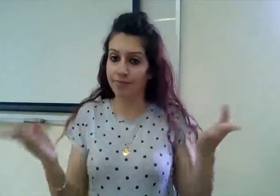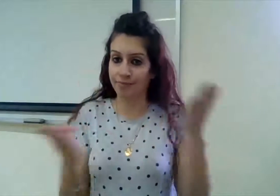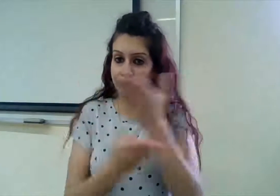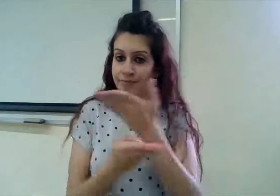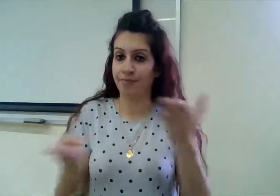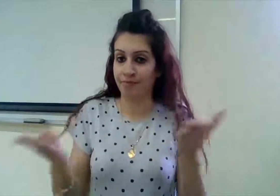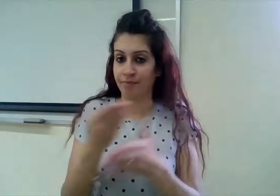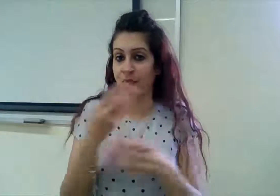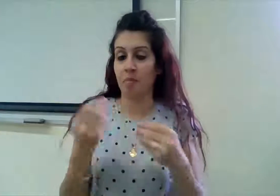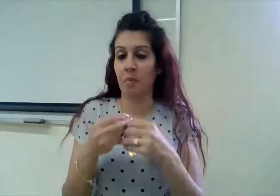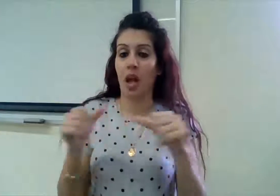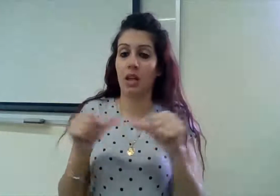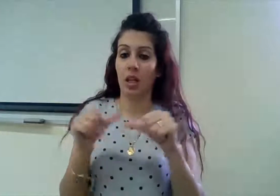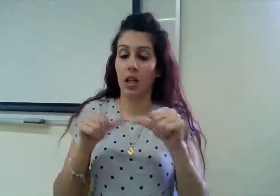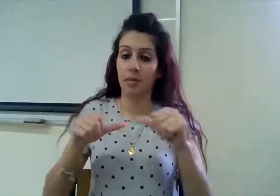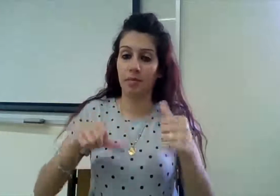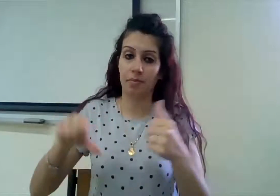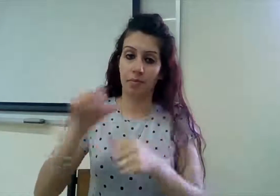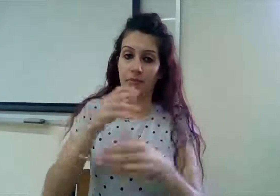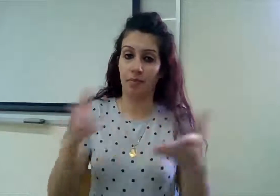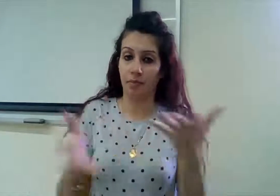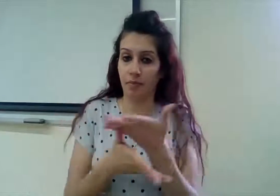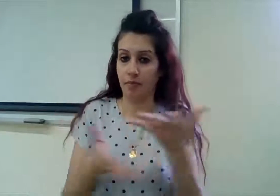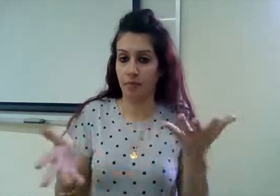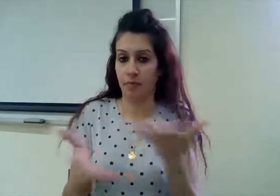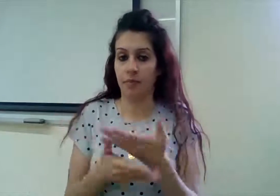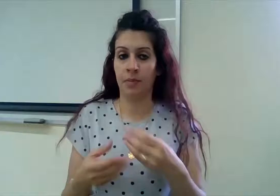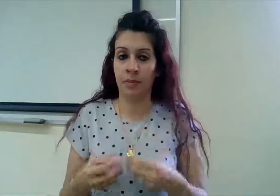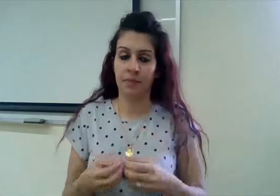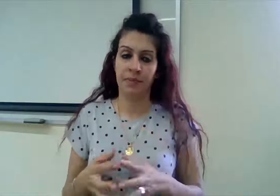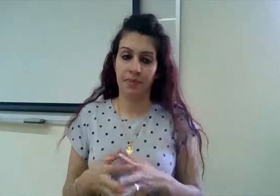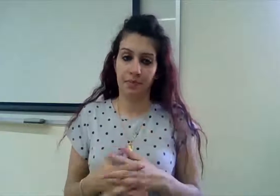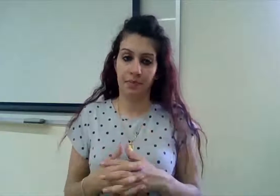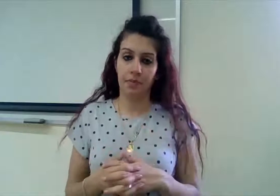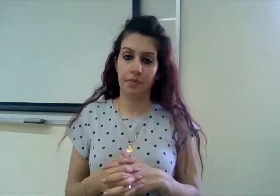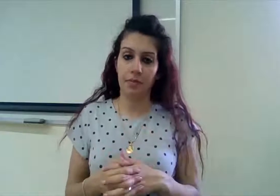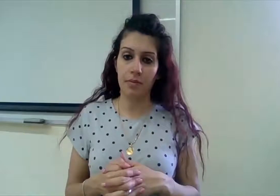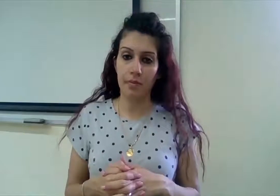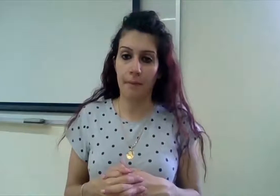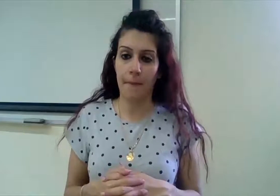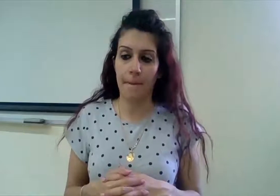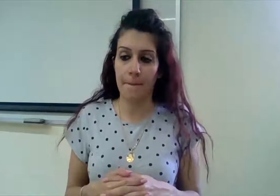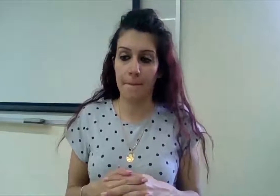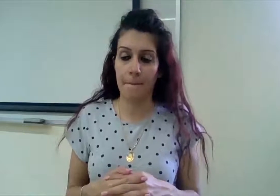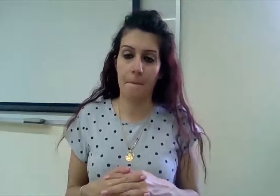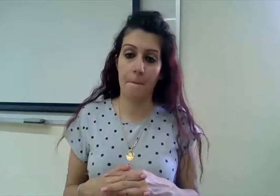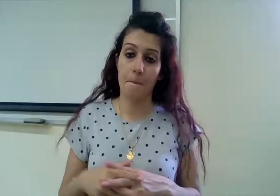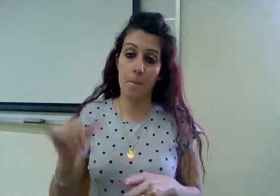children in order to make it happen for the future